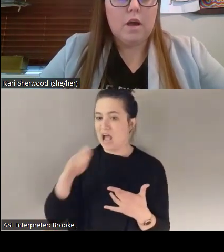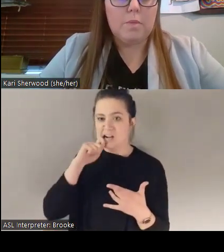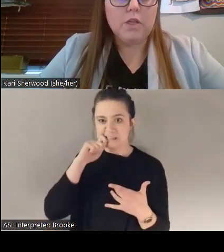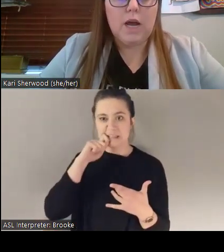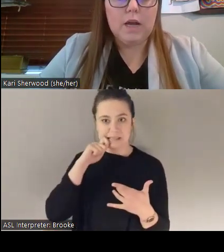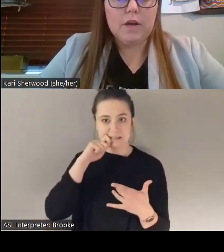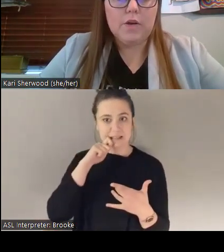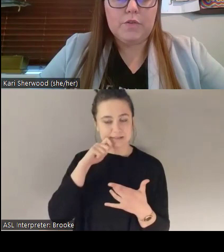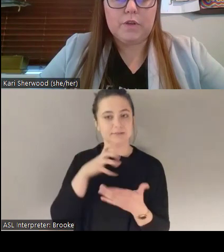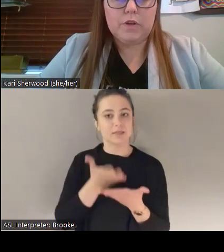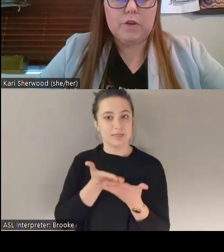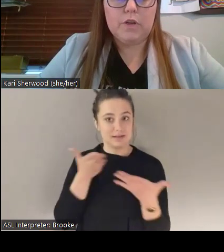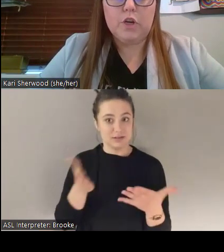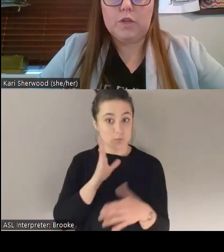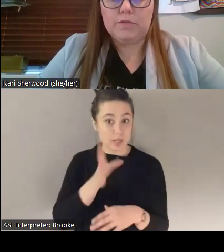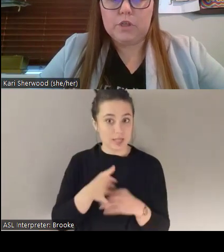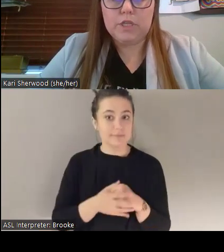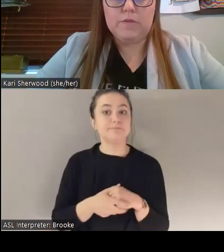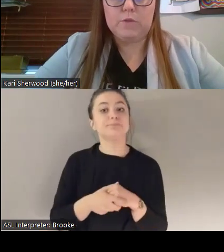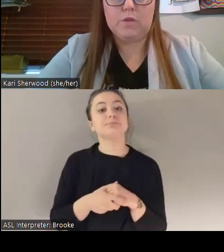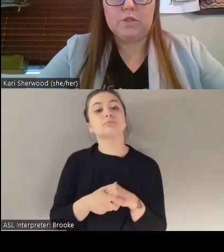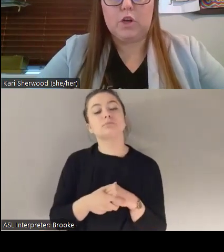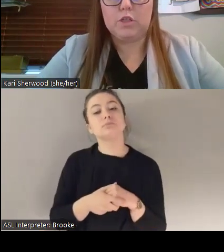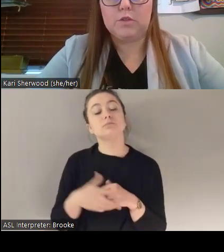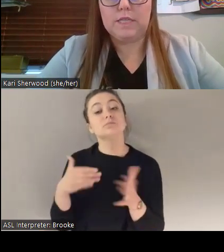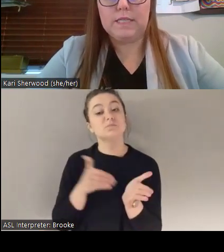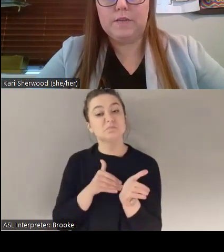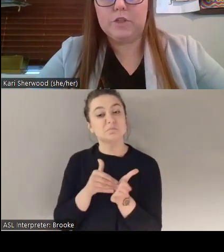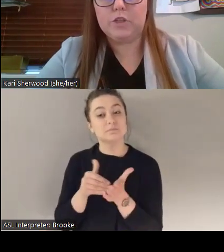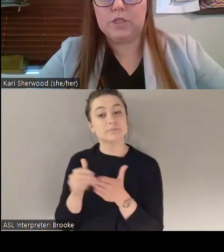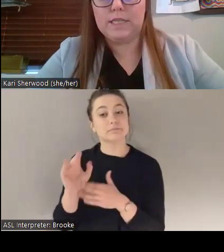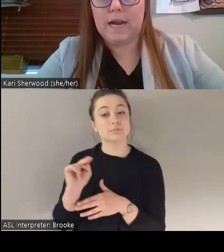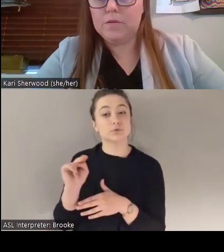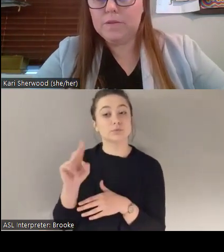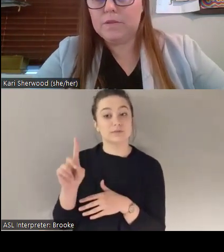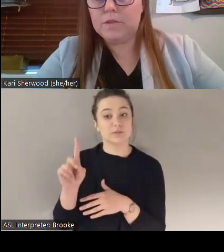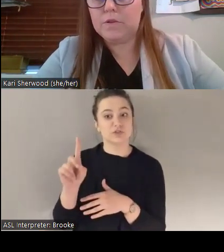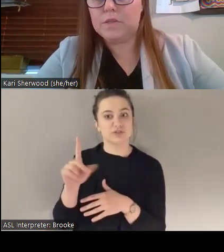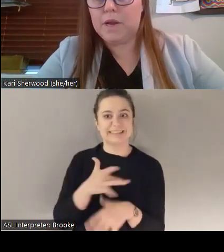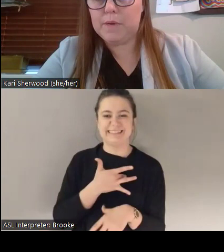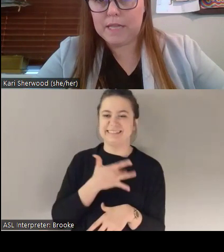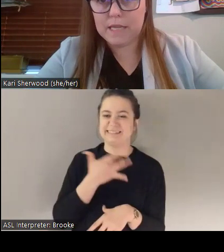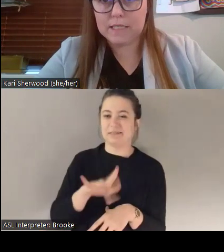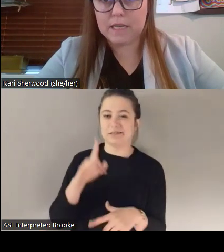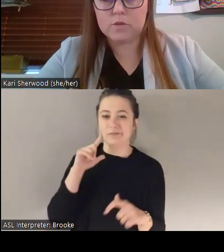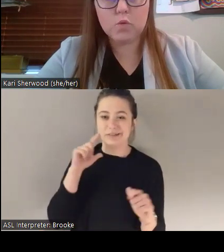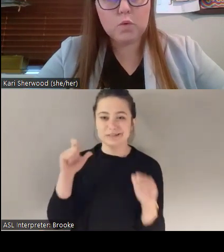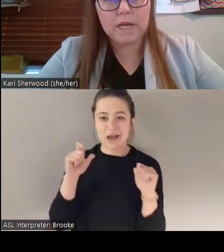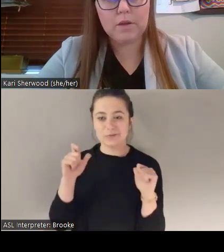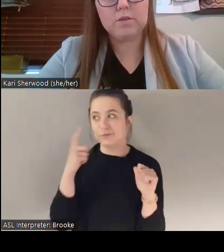A lot of neurodivergent individuals are sensitive to certain sounds, so this might be things like school bells